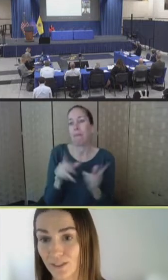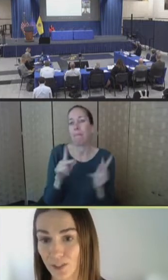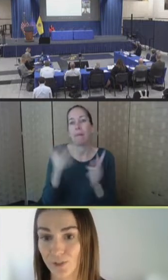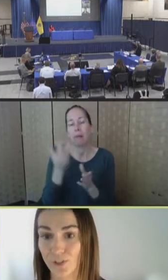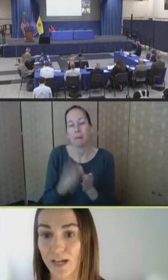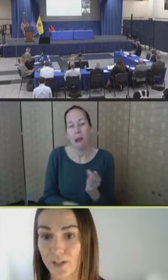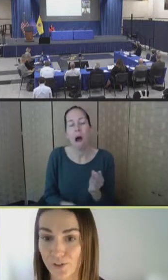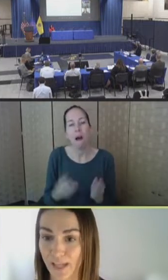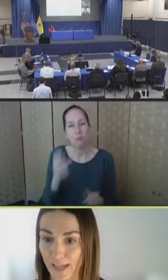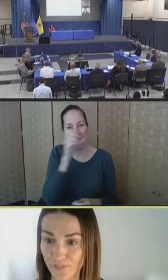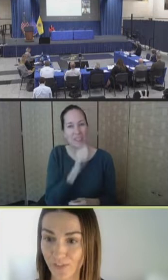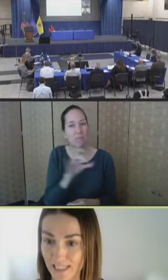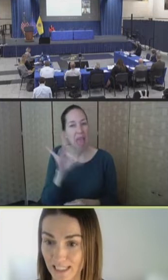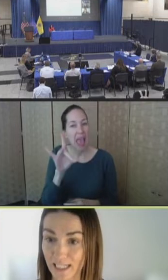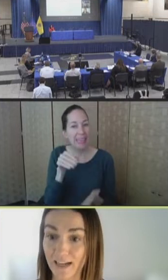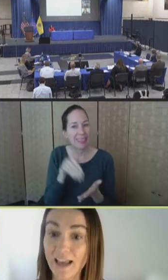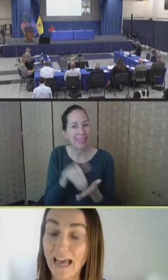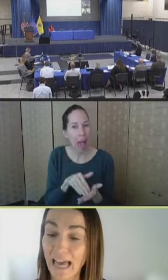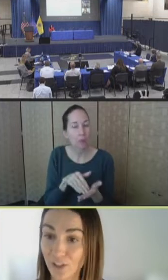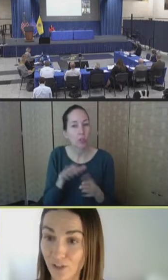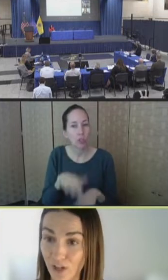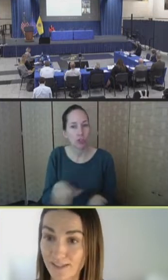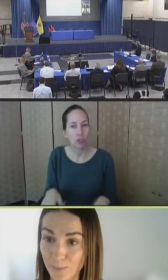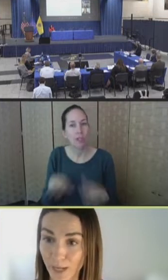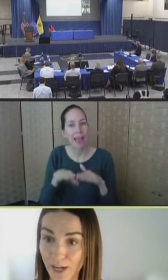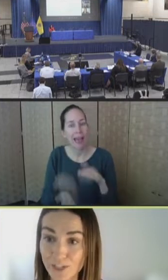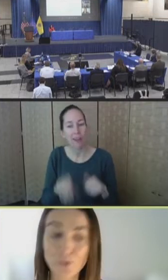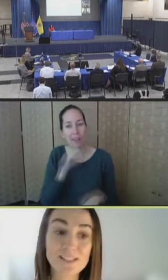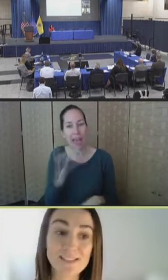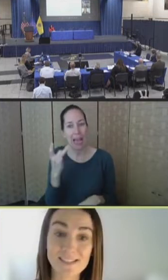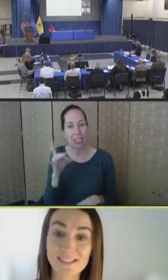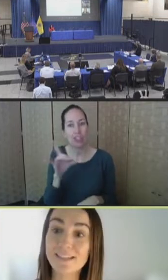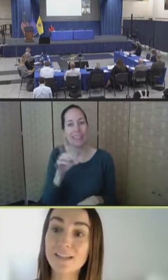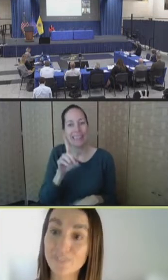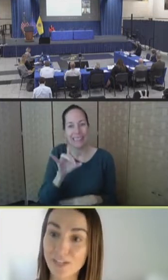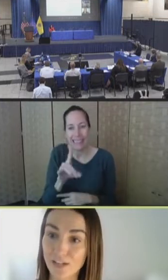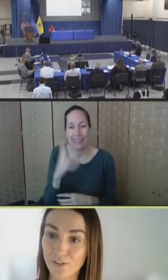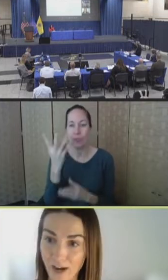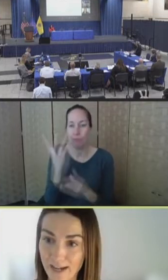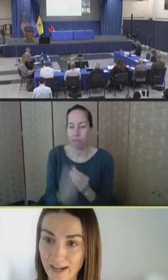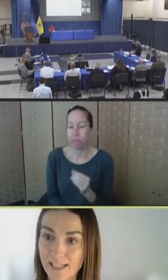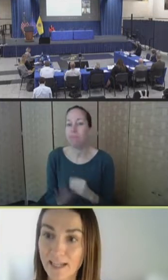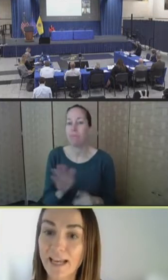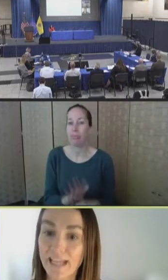80,000 children under the age of 18 having lost their parent. So, this is a significant rise in